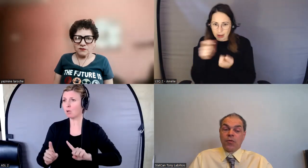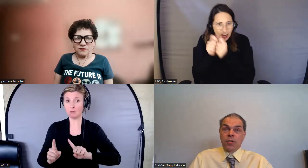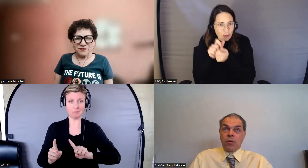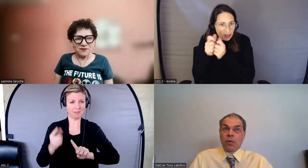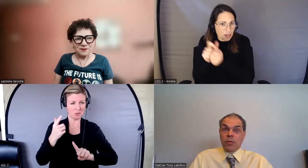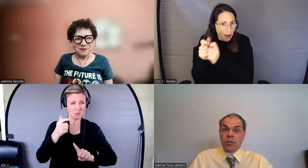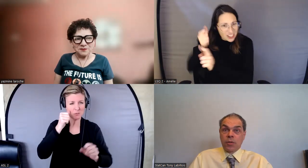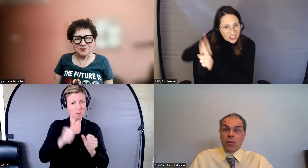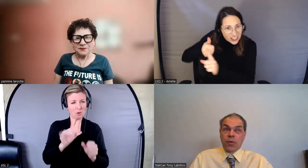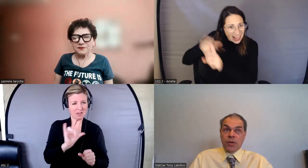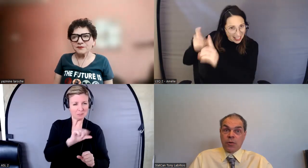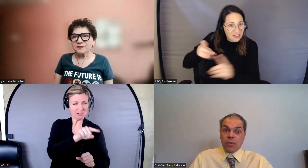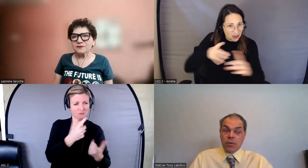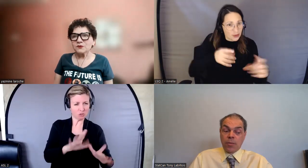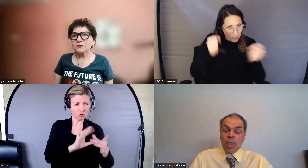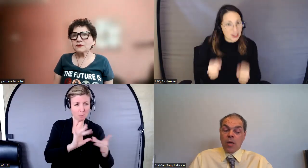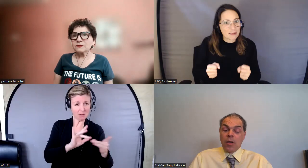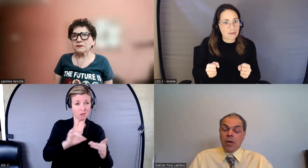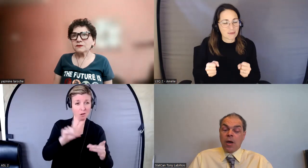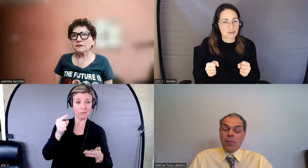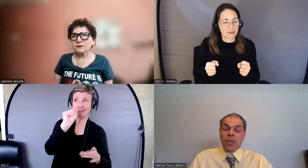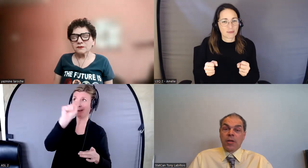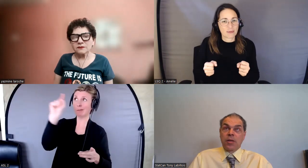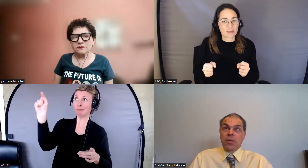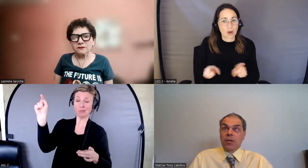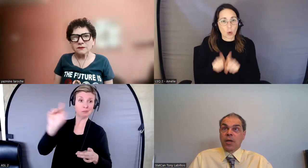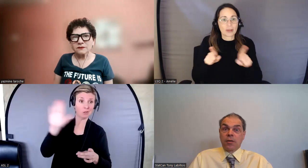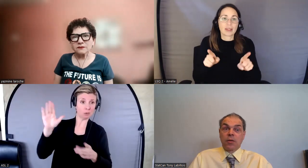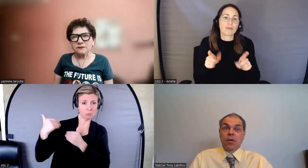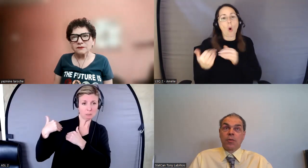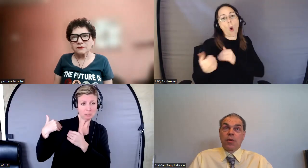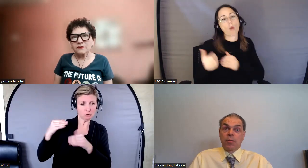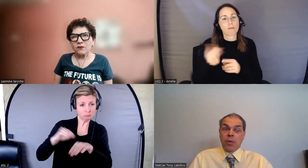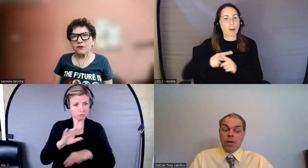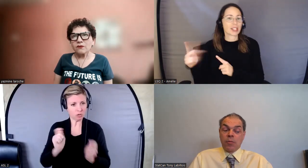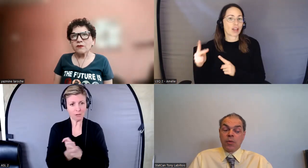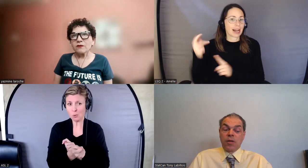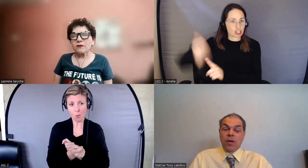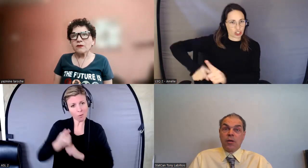professional roles and your professional roles um there's something that comes from um the